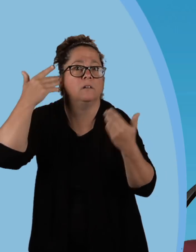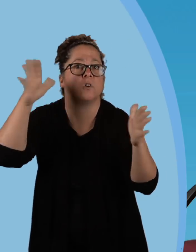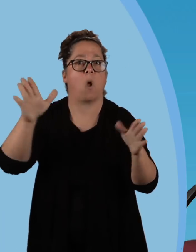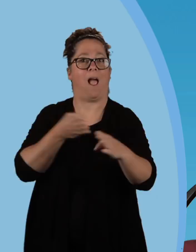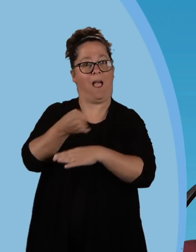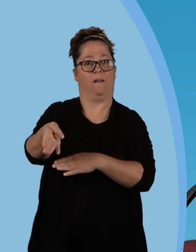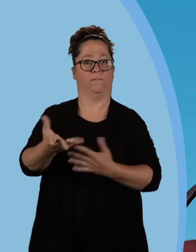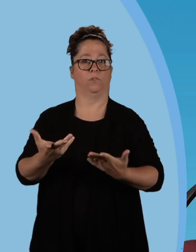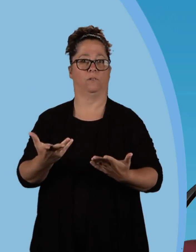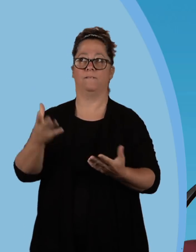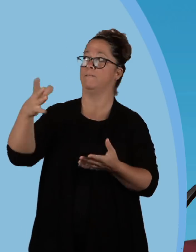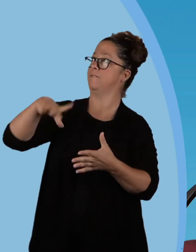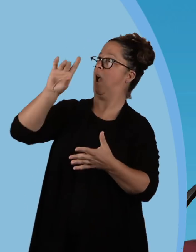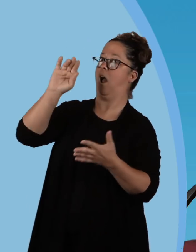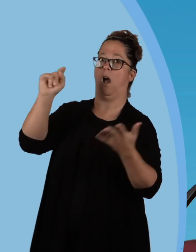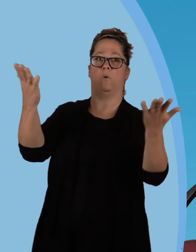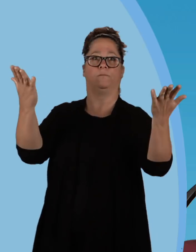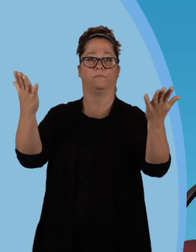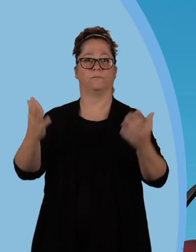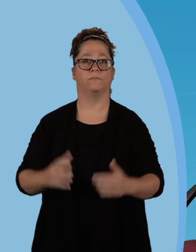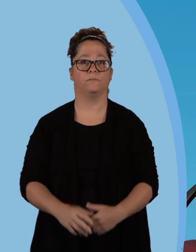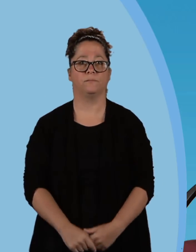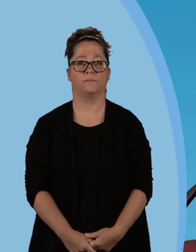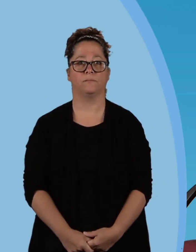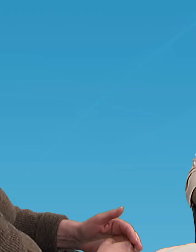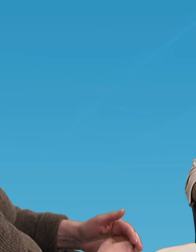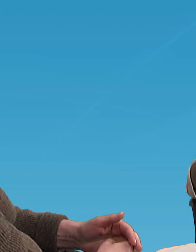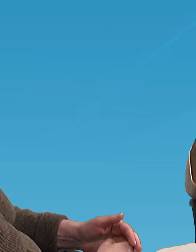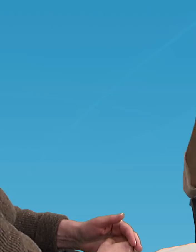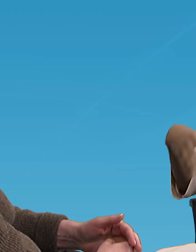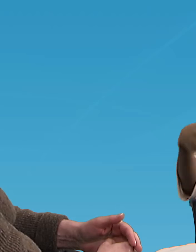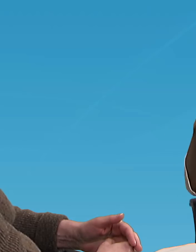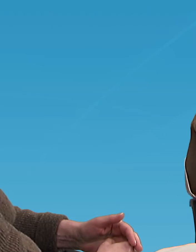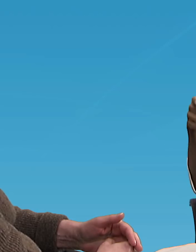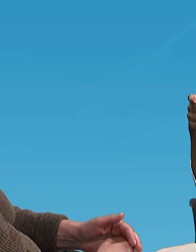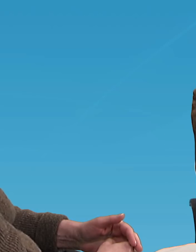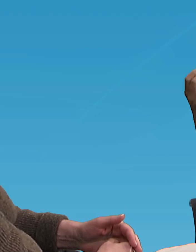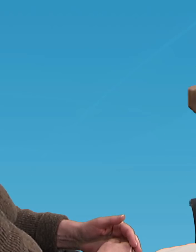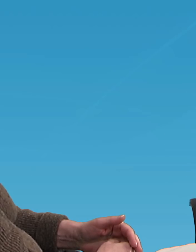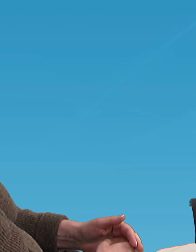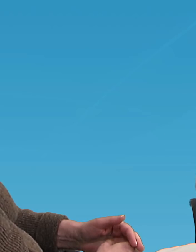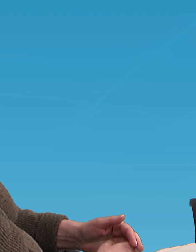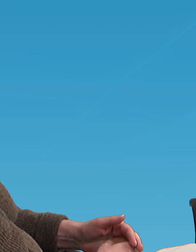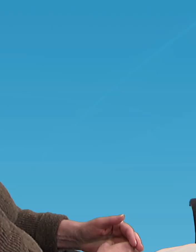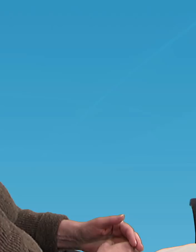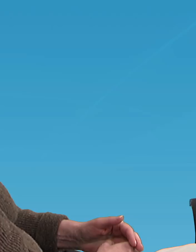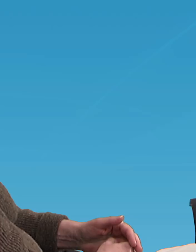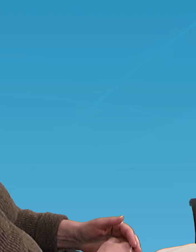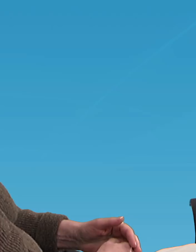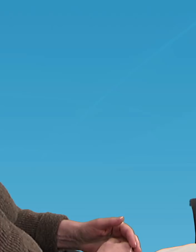and often they're not told those until after the fact. I want to add a thought about the interpreter's